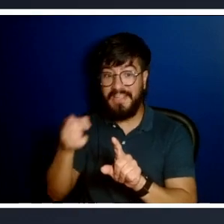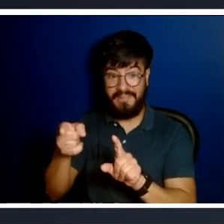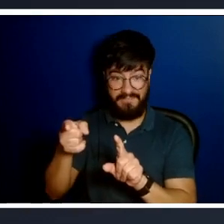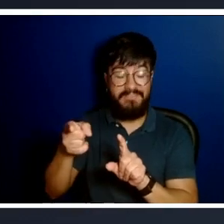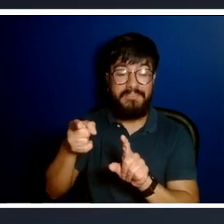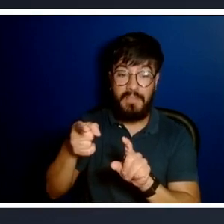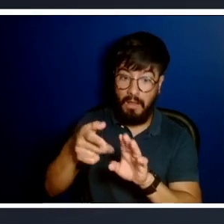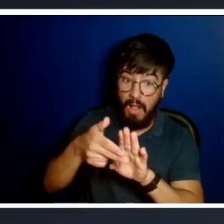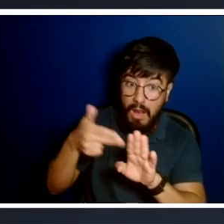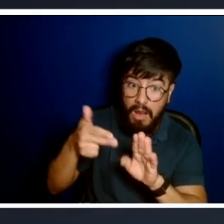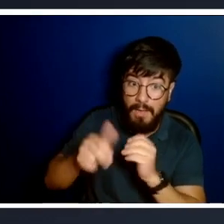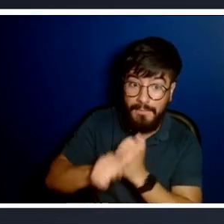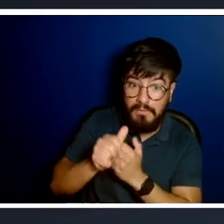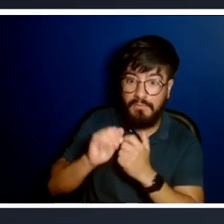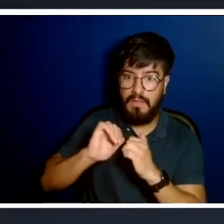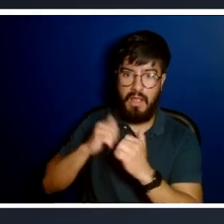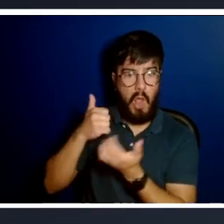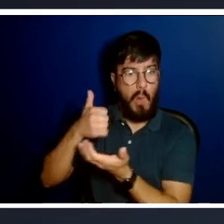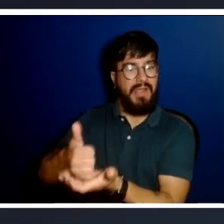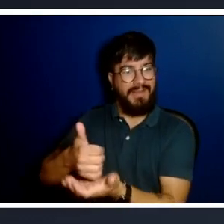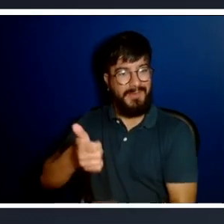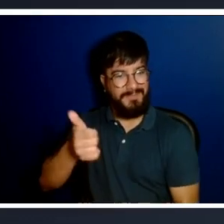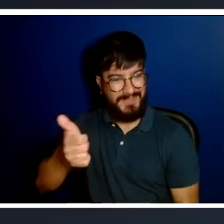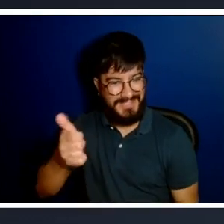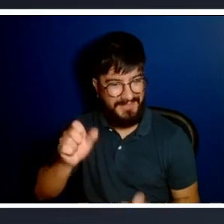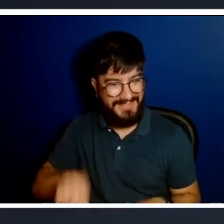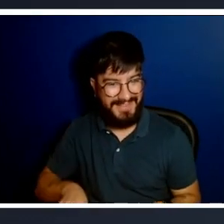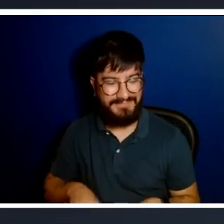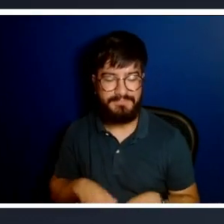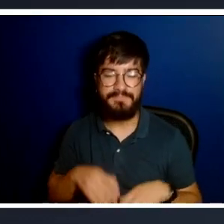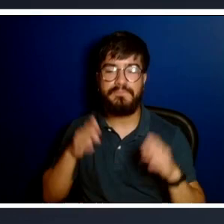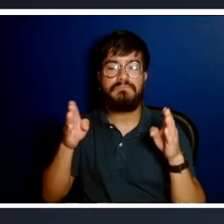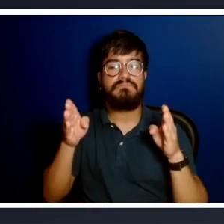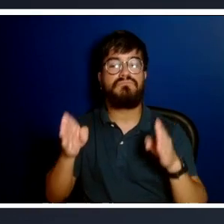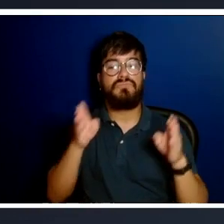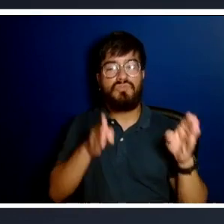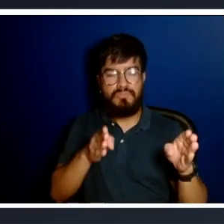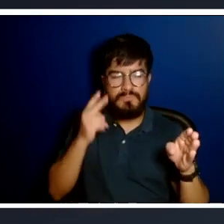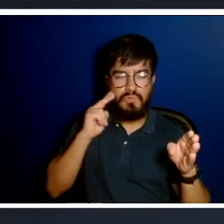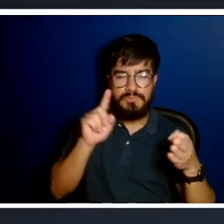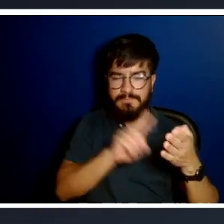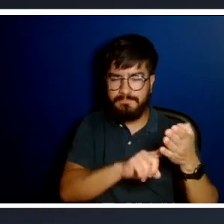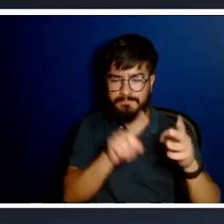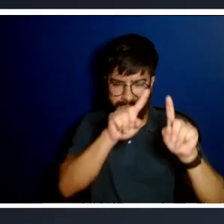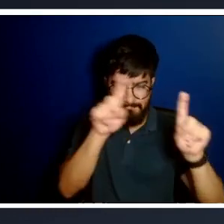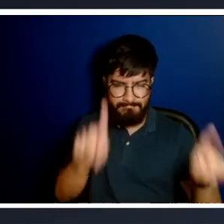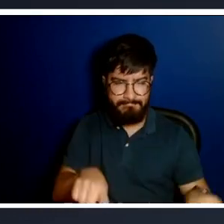can help. Now, if you printed out our actions worksheet, you can do this during the program,